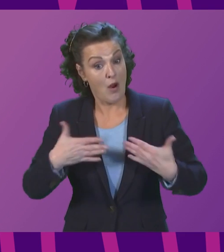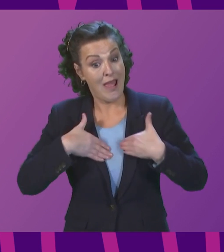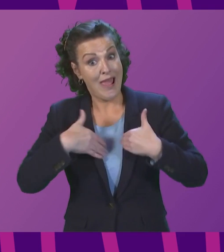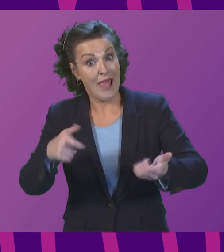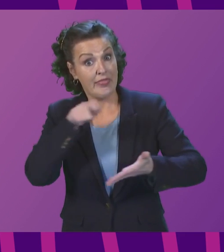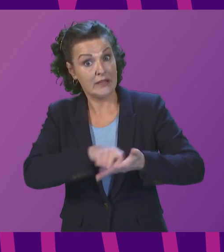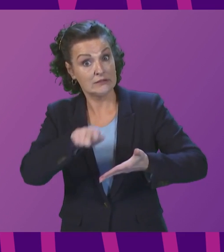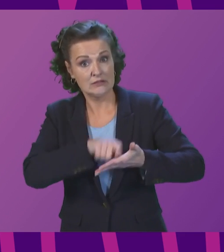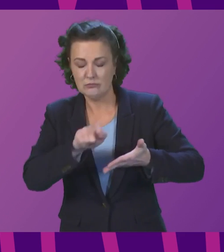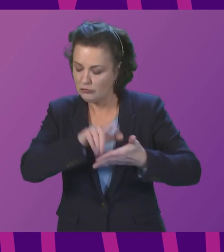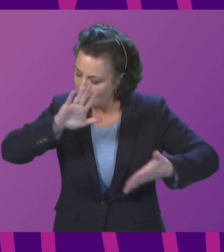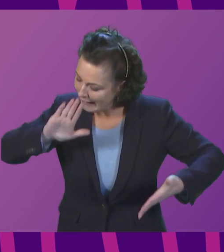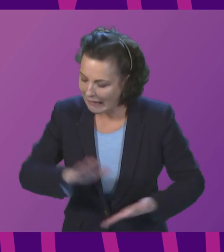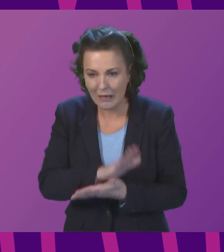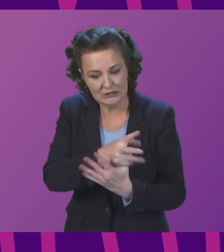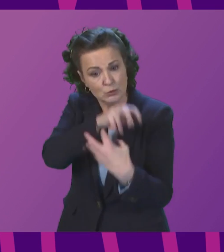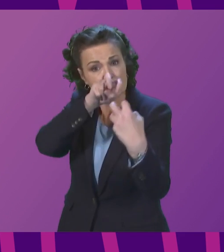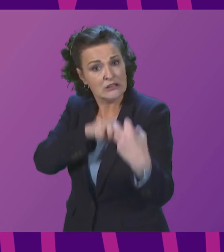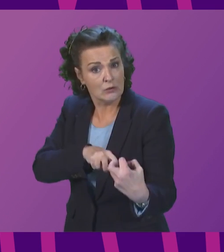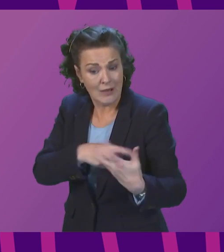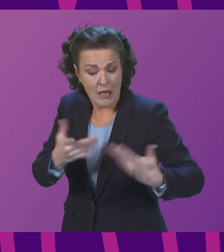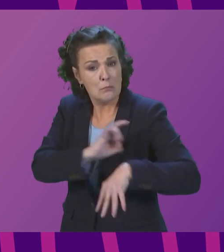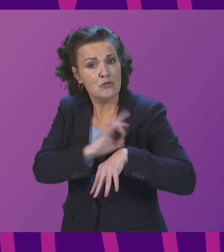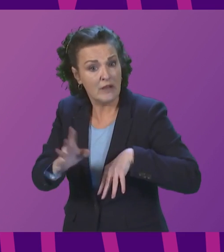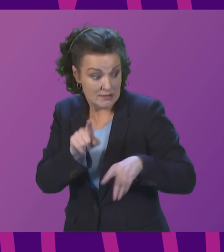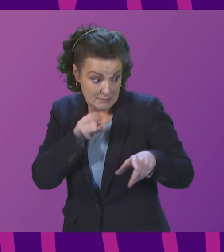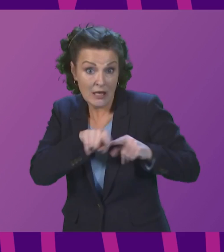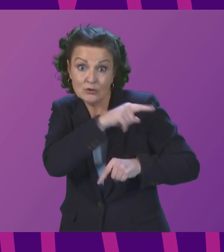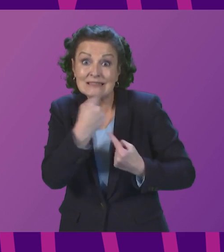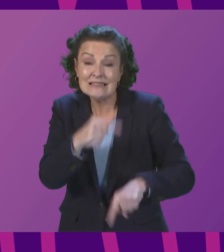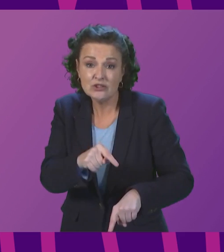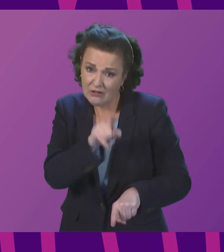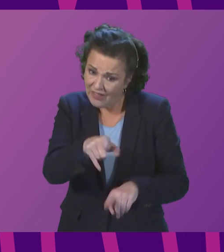was quoted, or indeed any professional who is working with young people. This is a really serious issue.